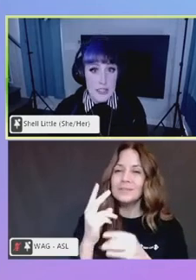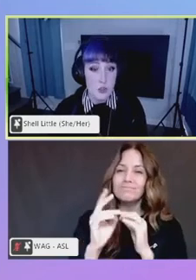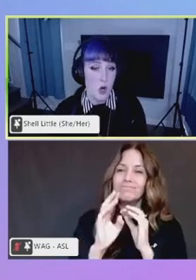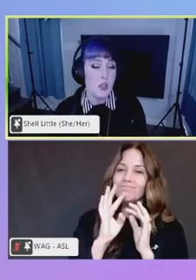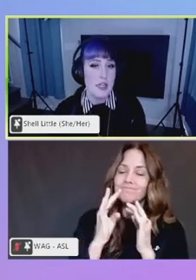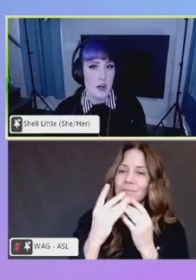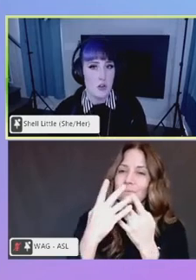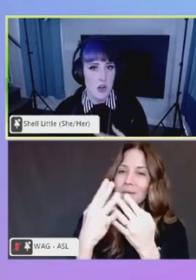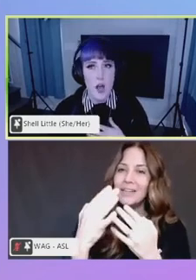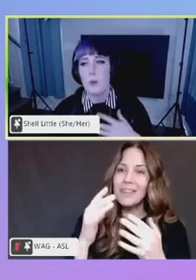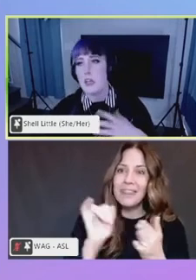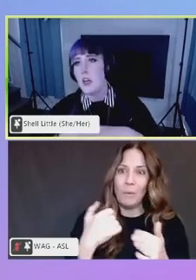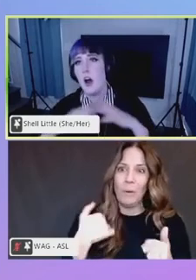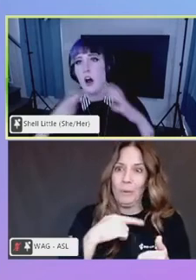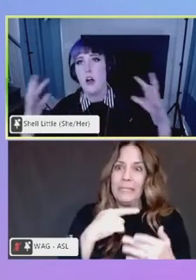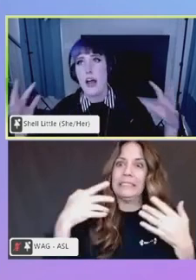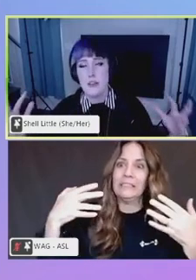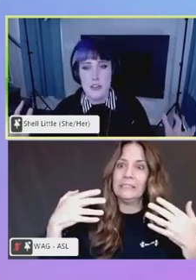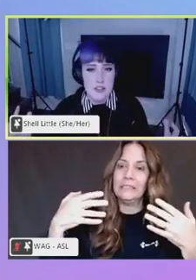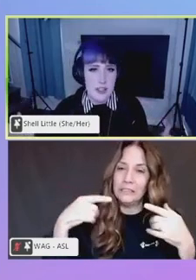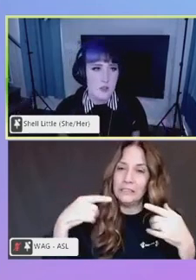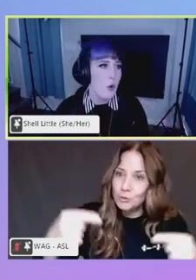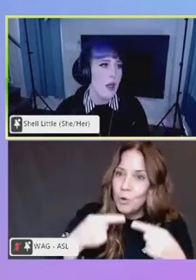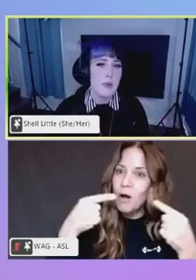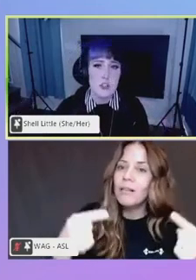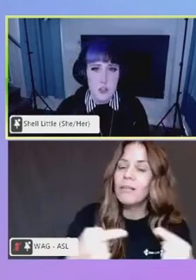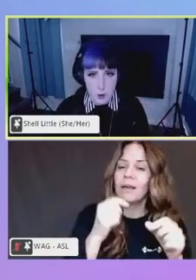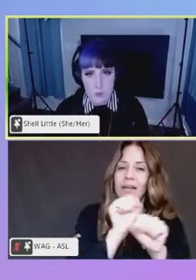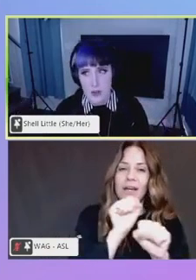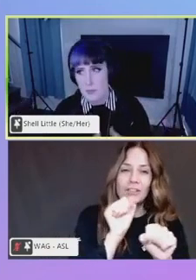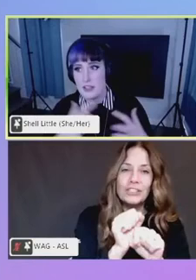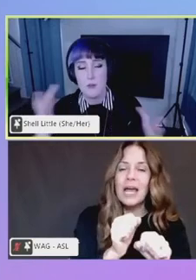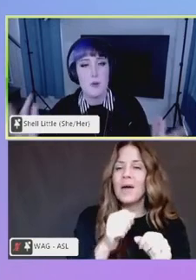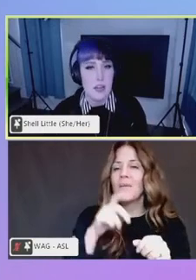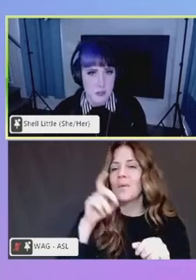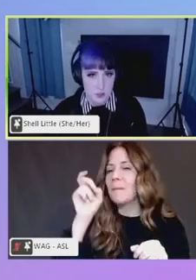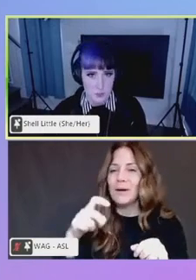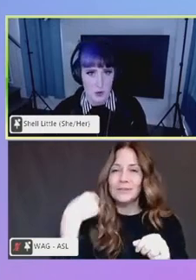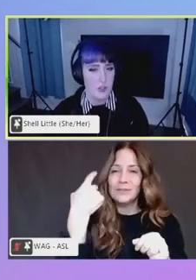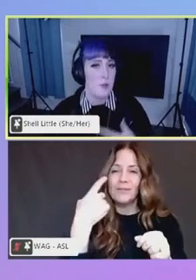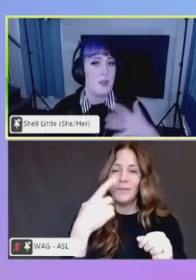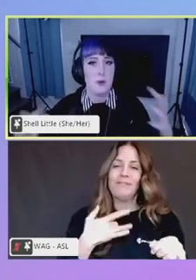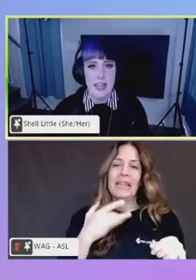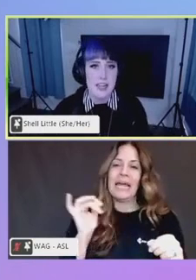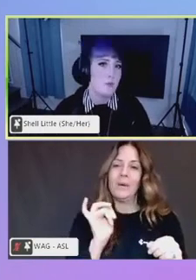reality of war, a lot of us are. A lot of us don't want to voice their concerns. We don't want people knowing that